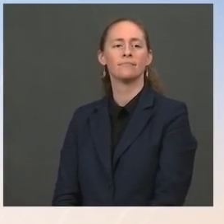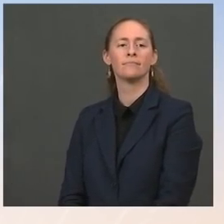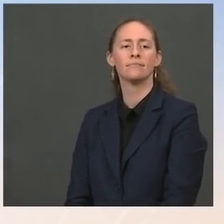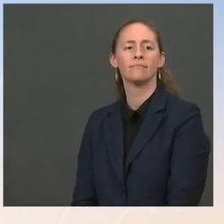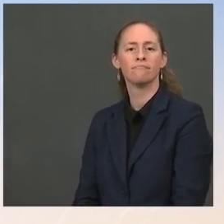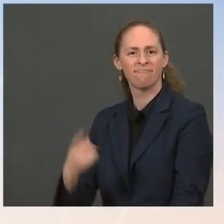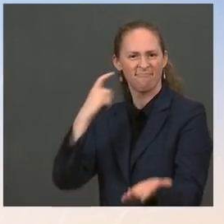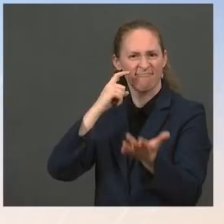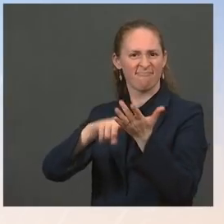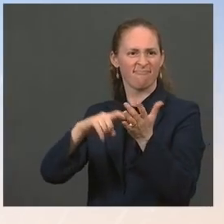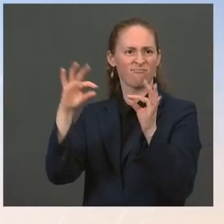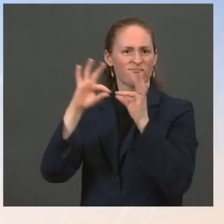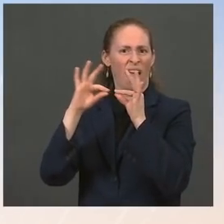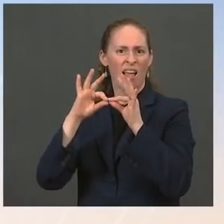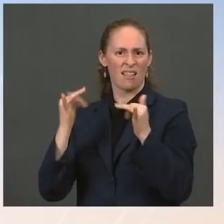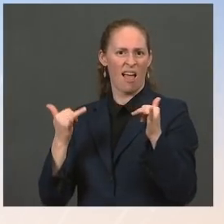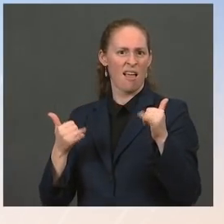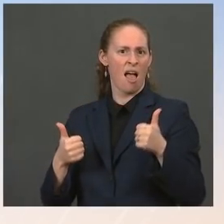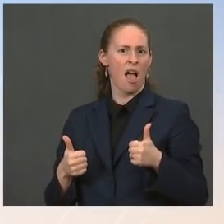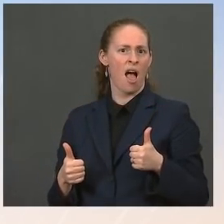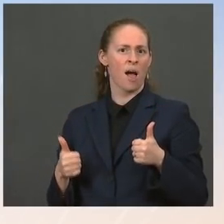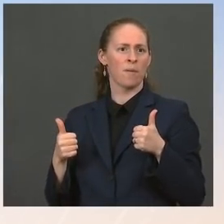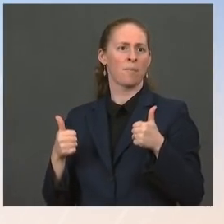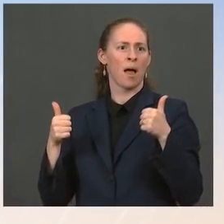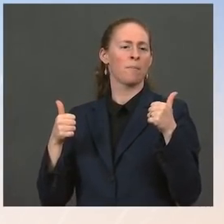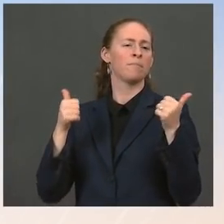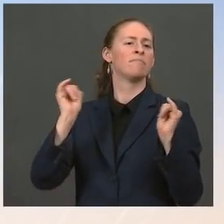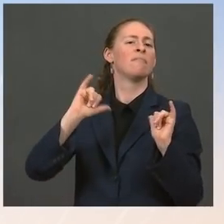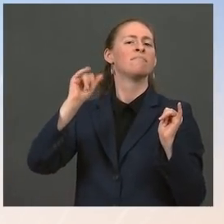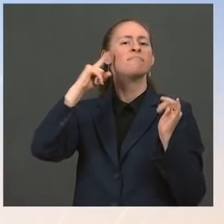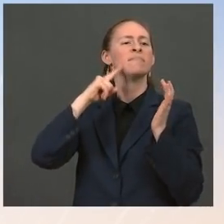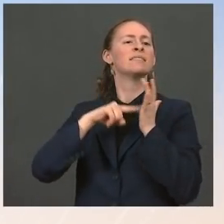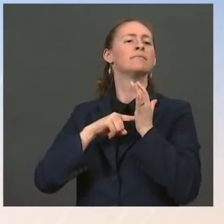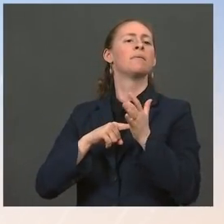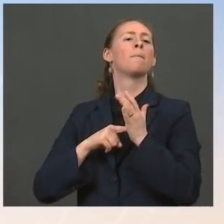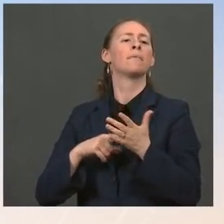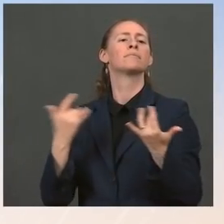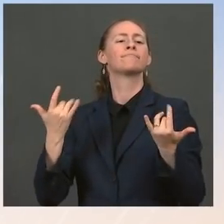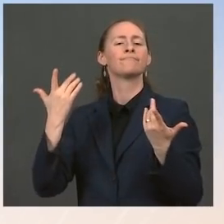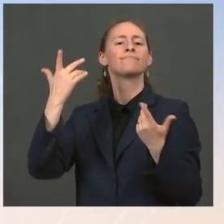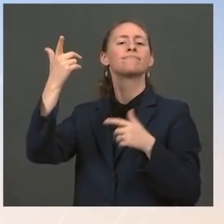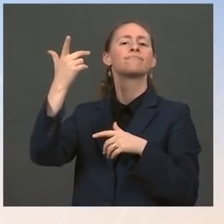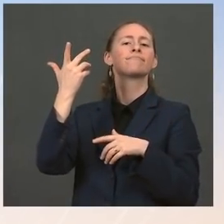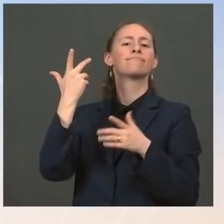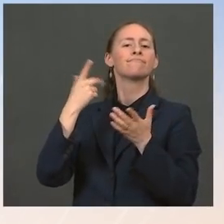you know, nonrenewable sources of fuel. And we're heading into COP summit here. Ms. Psaki: Yeah. The Press: Do you worry that this could impact